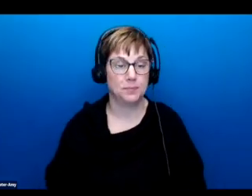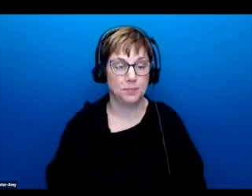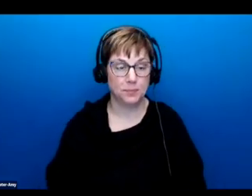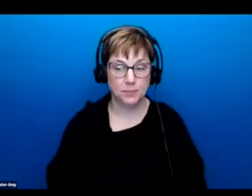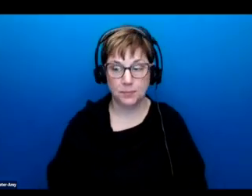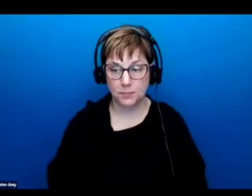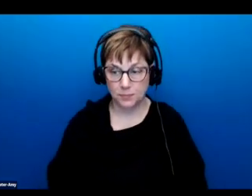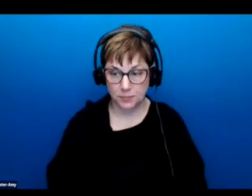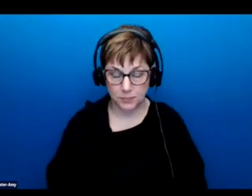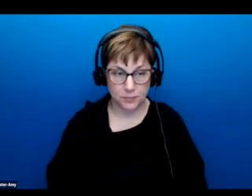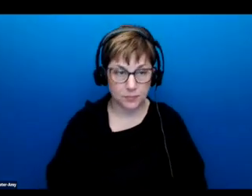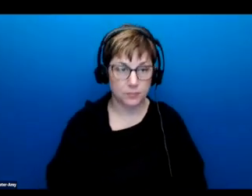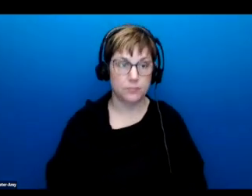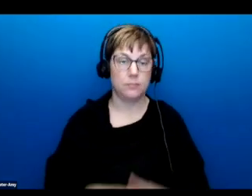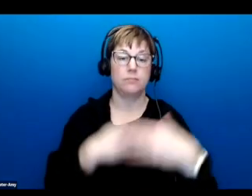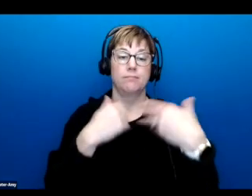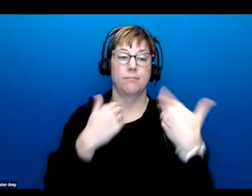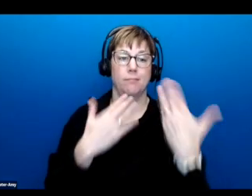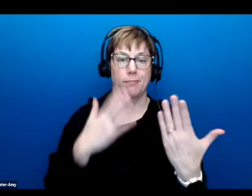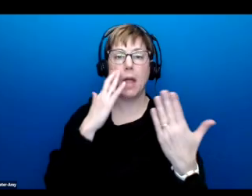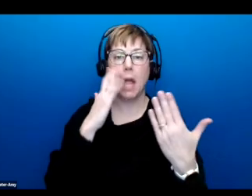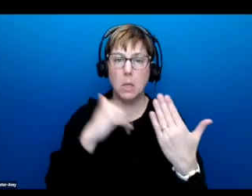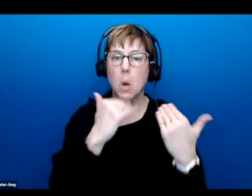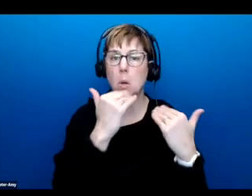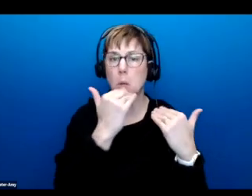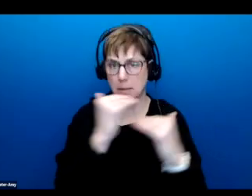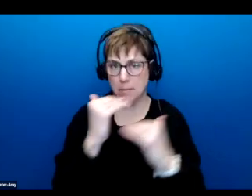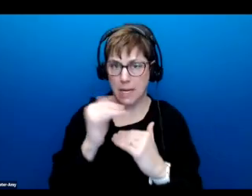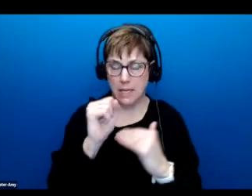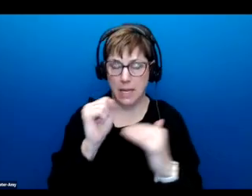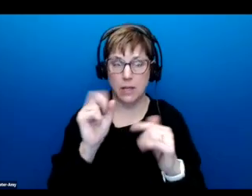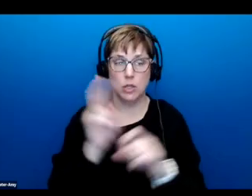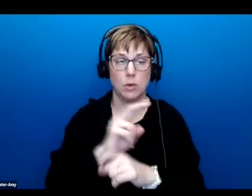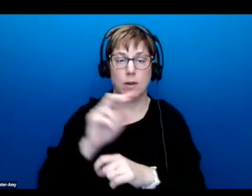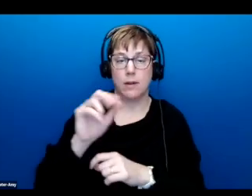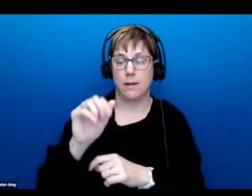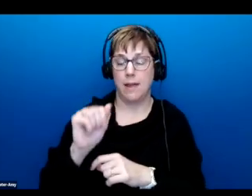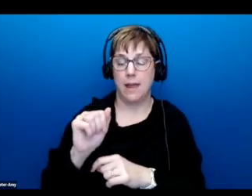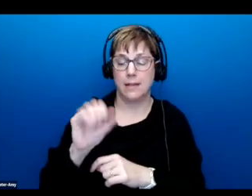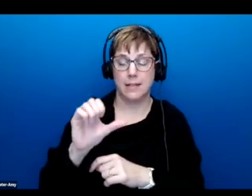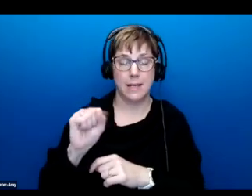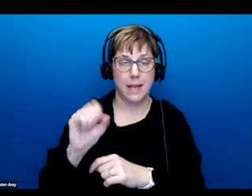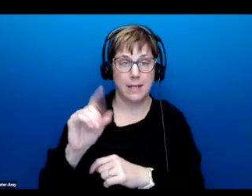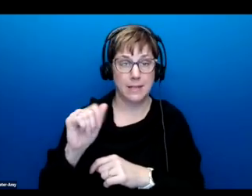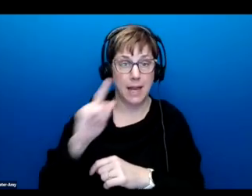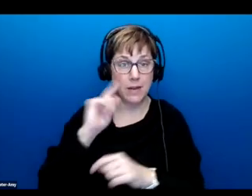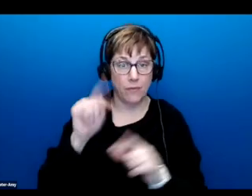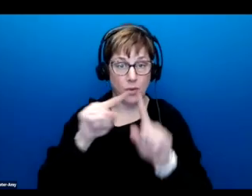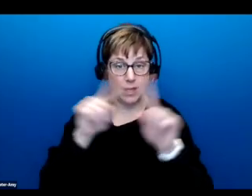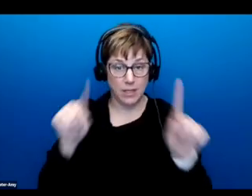Despite its limitations, using ACS data for this dashboard allowed us to